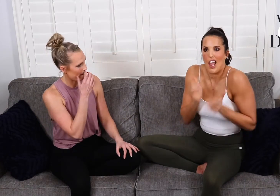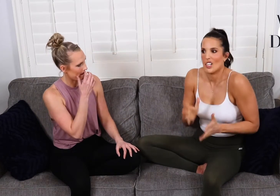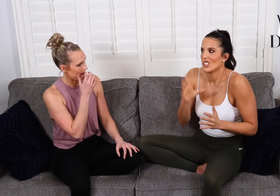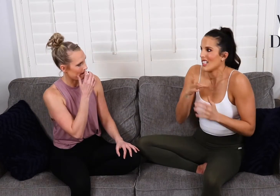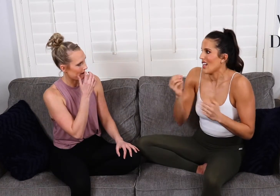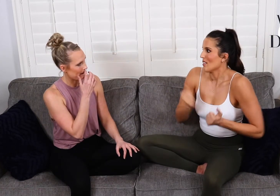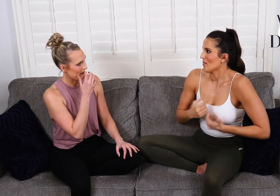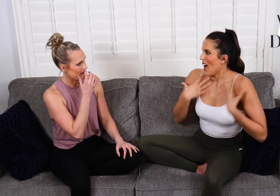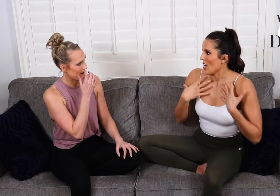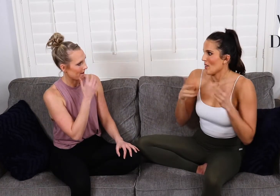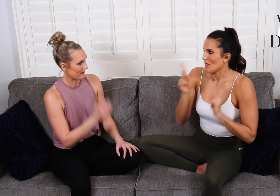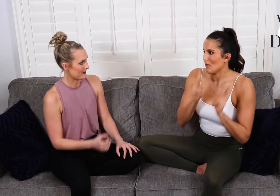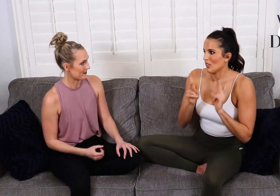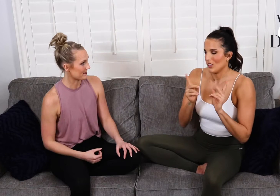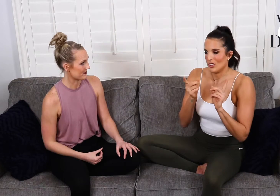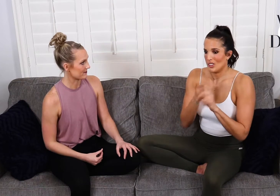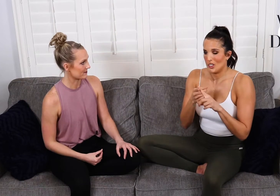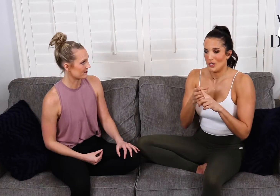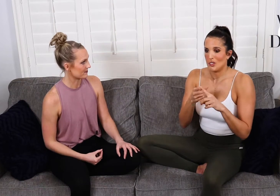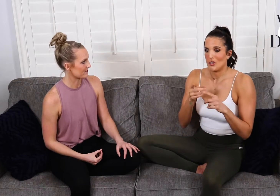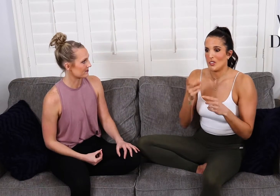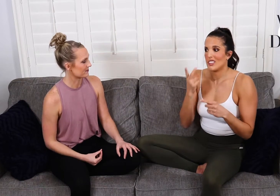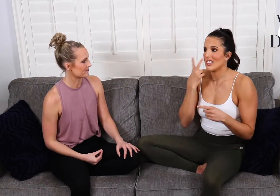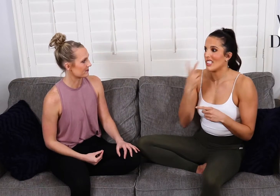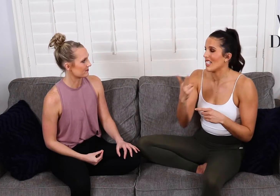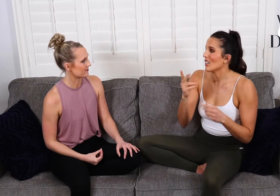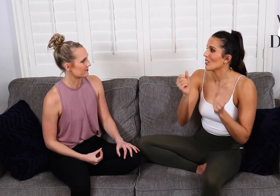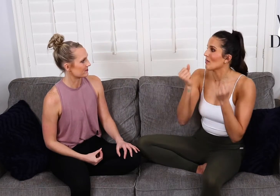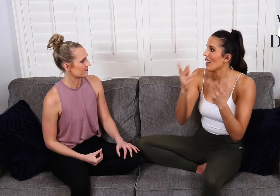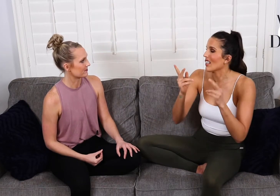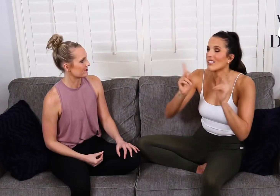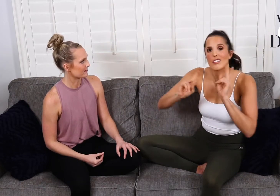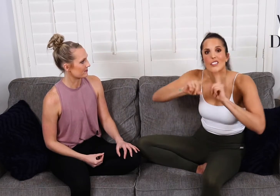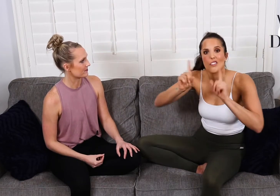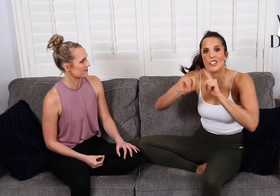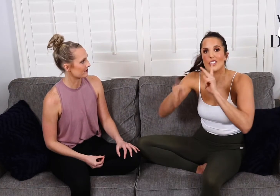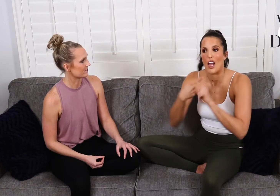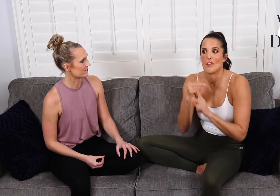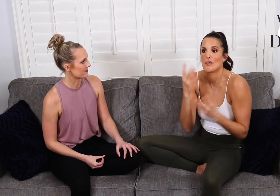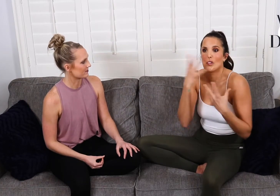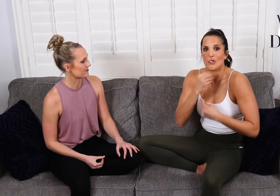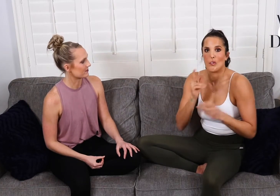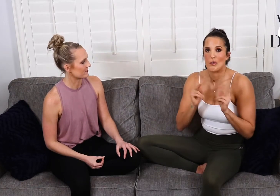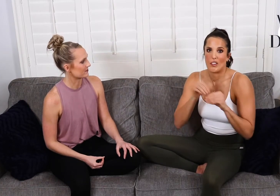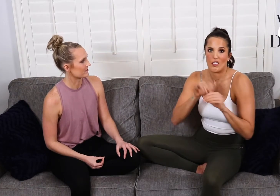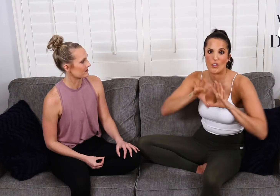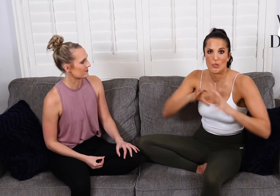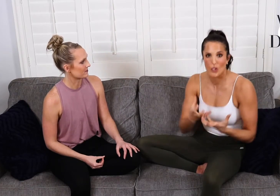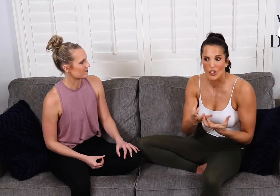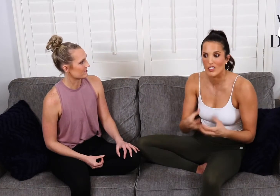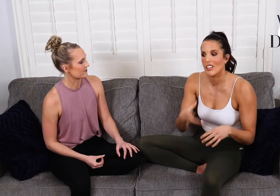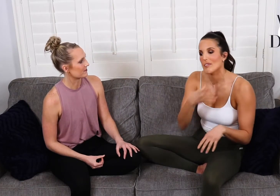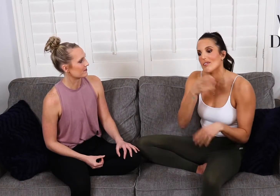to become an actor, and inspire people to see the many different kinds of beautiful people in this world.